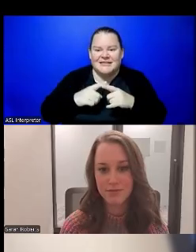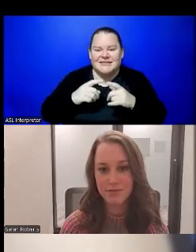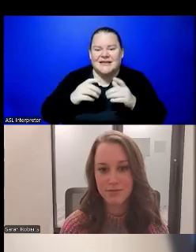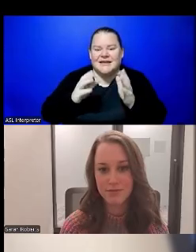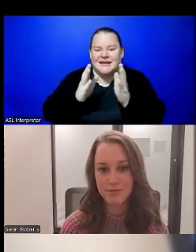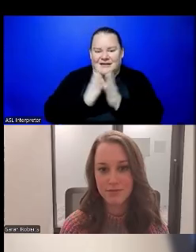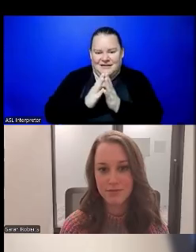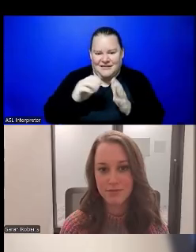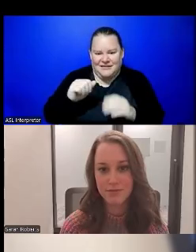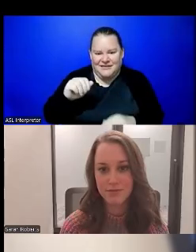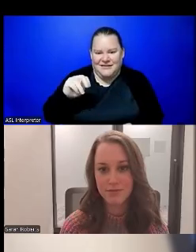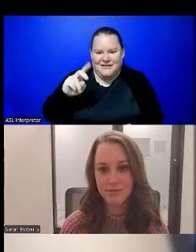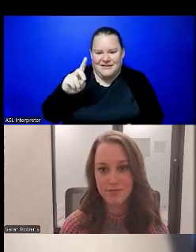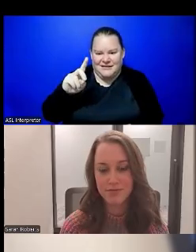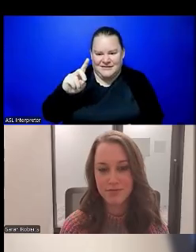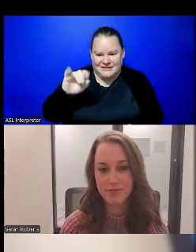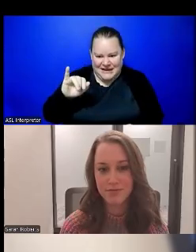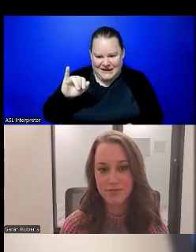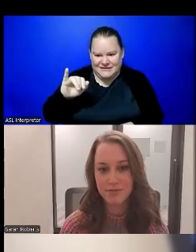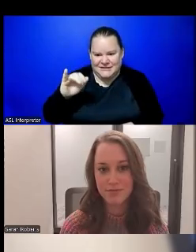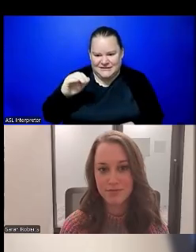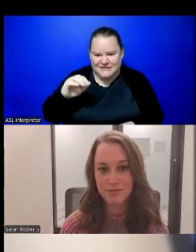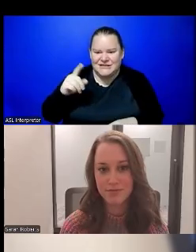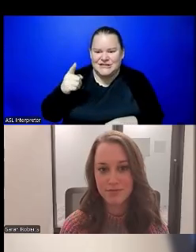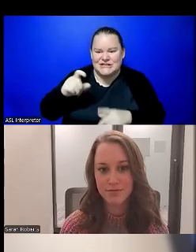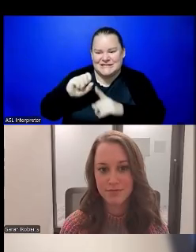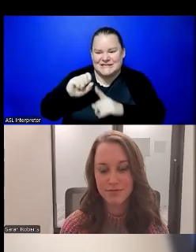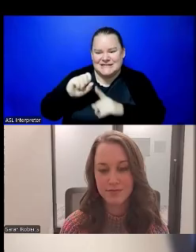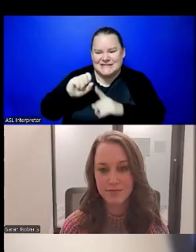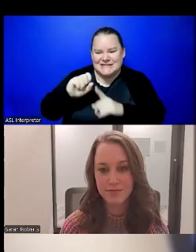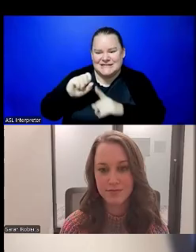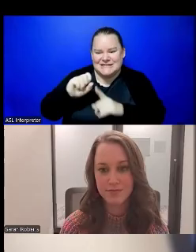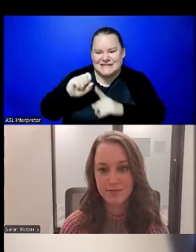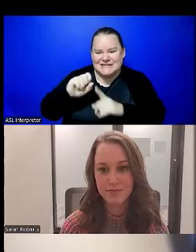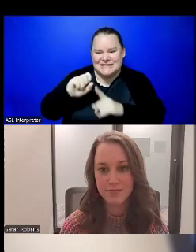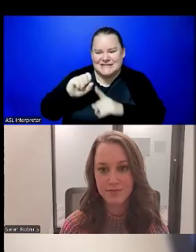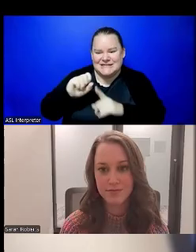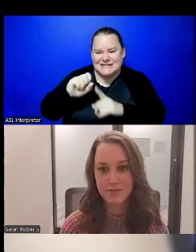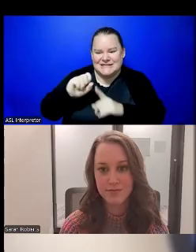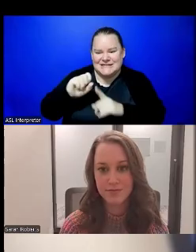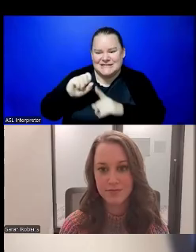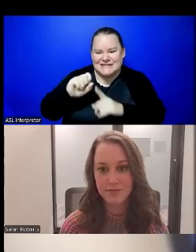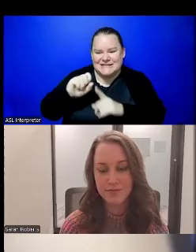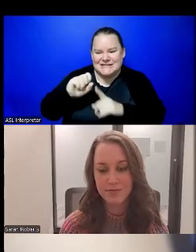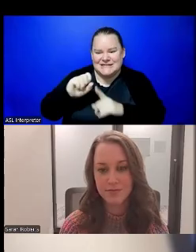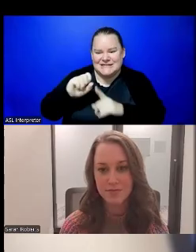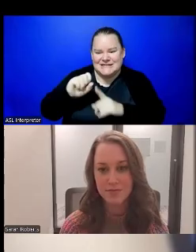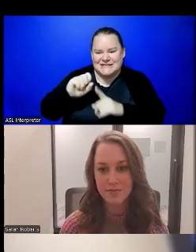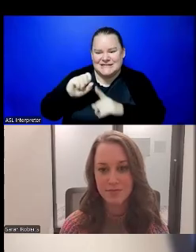And she is our case presenter, and I'm really excited to have her here every. Anybody's wonderful ideas.